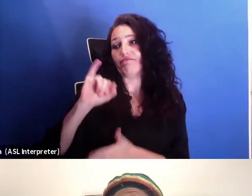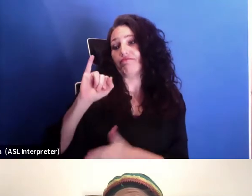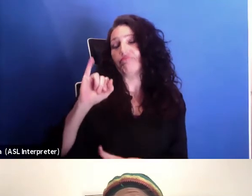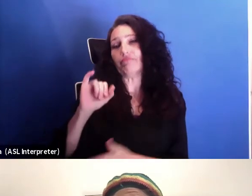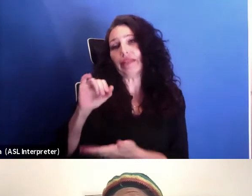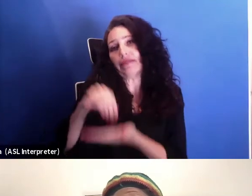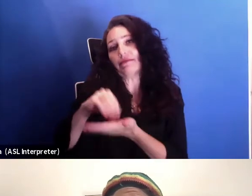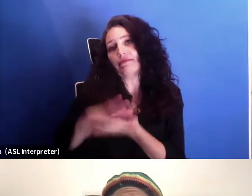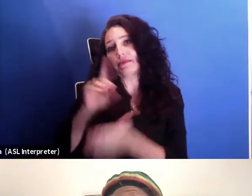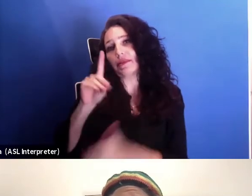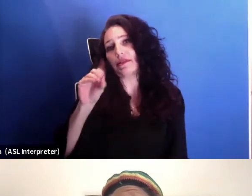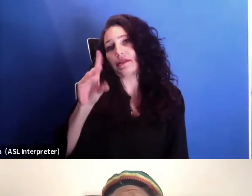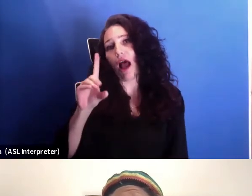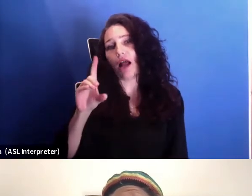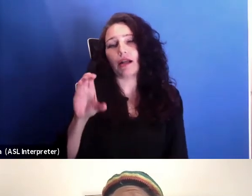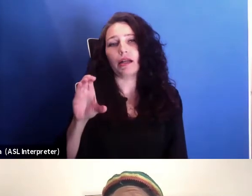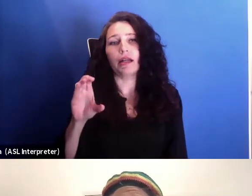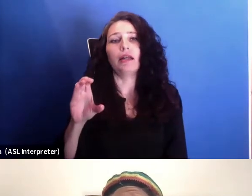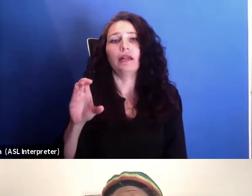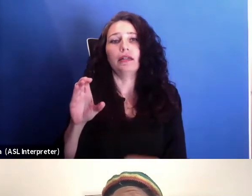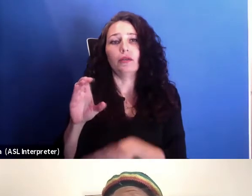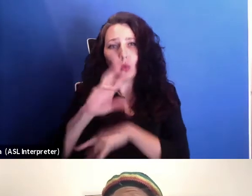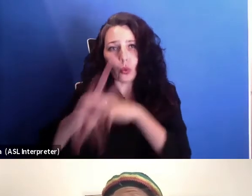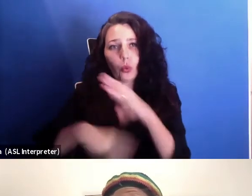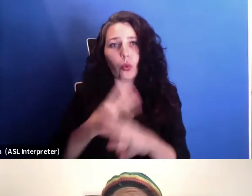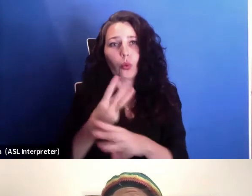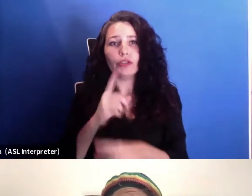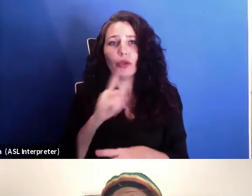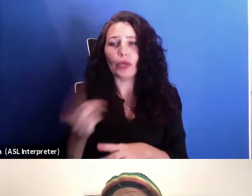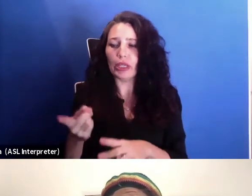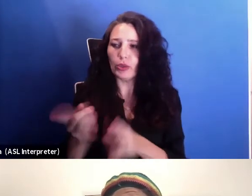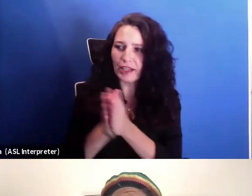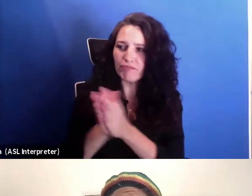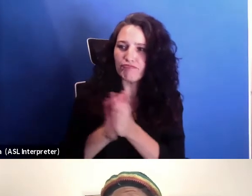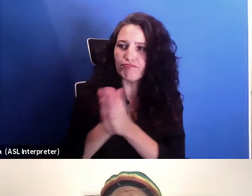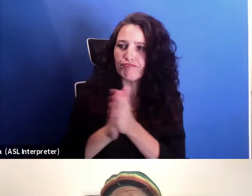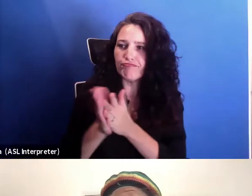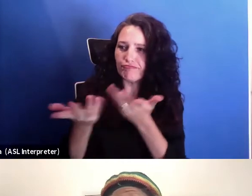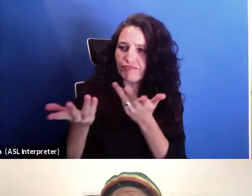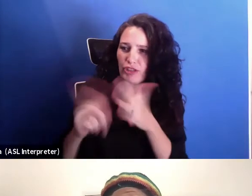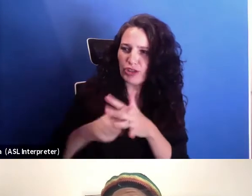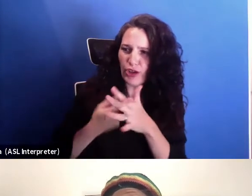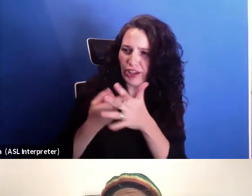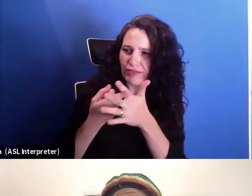and have Jim engaging me in like a spirited conversation about why aren't film festivals more accessible